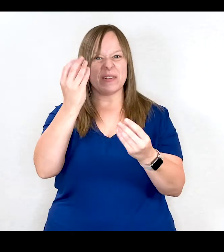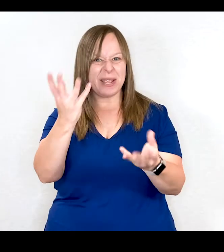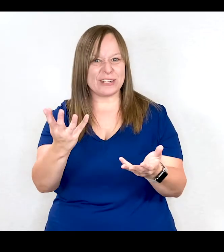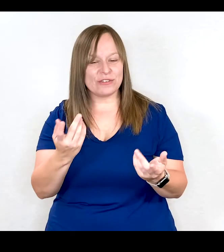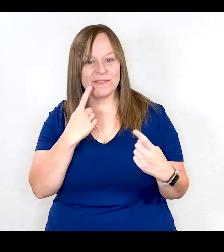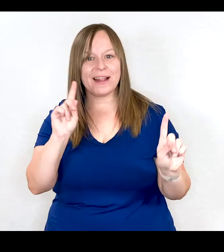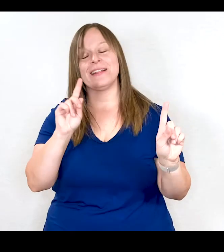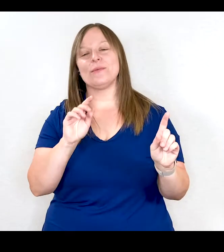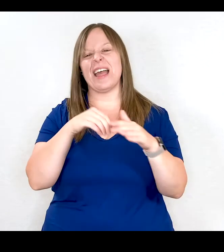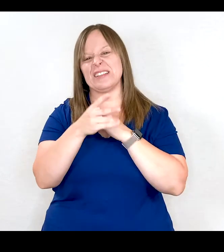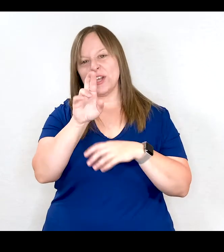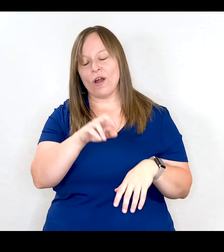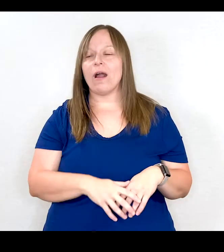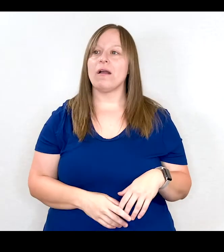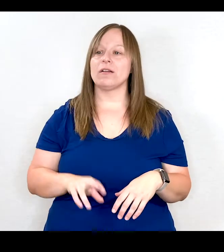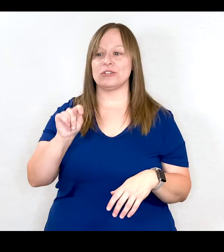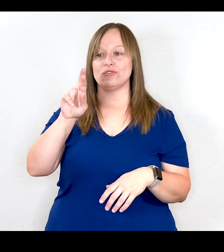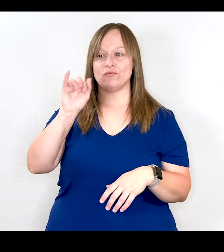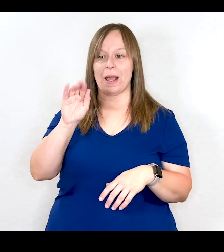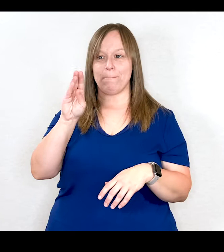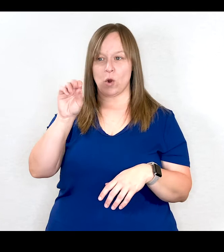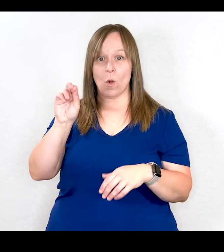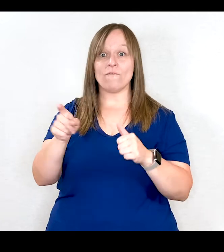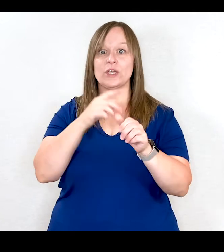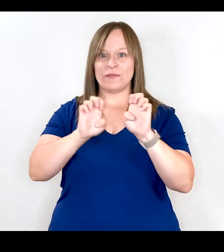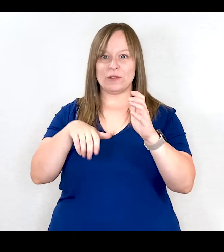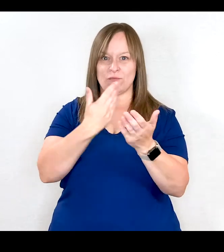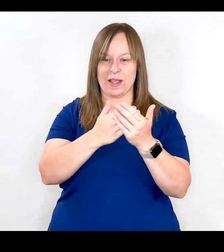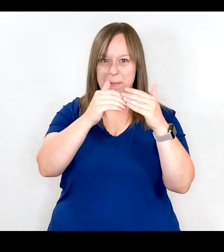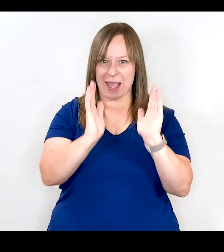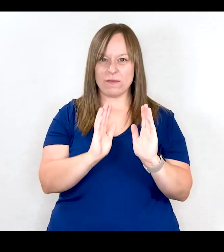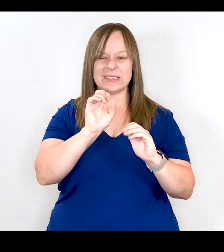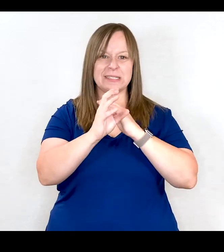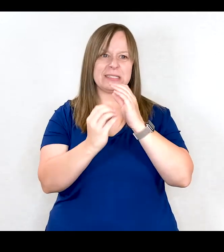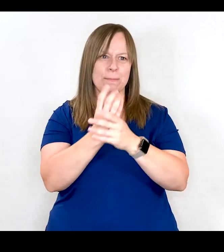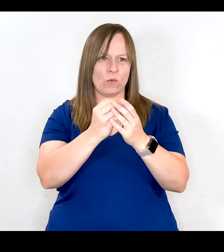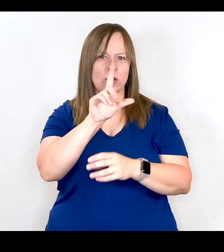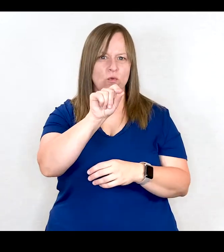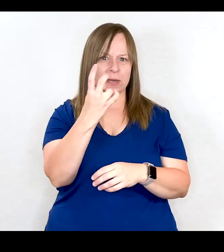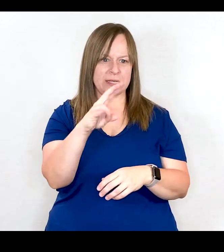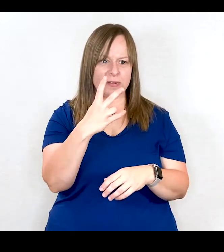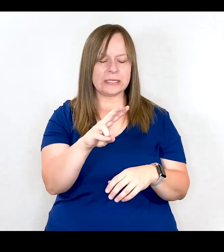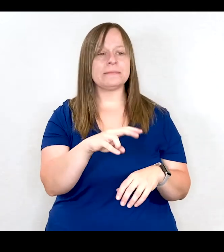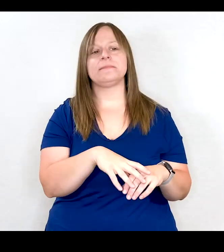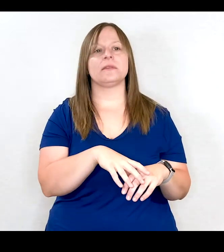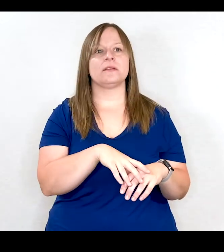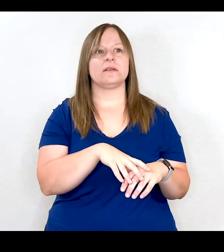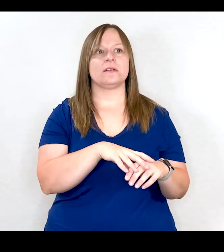through this impasse with ACCES-VR. Tri-Boro came to my house for their first evaluation in the spring of 2017.